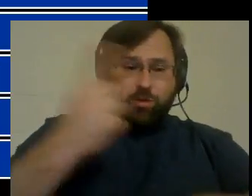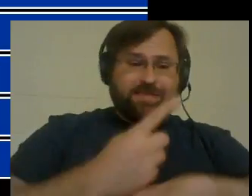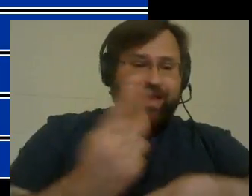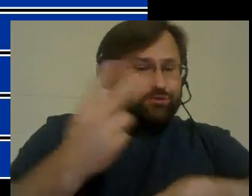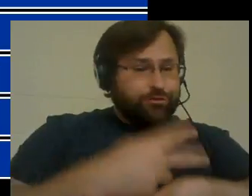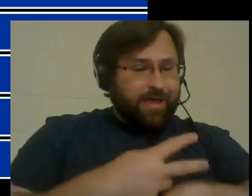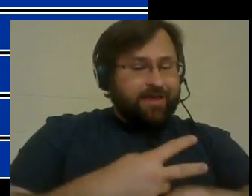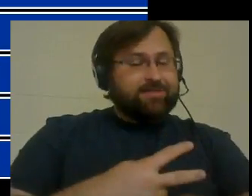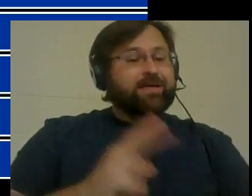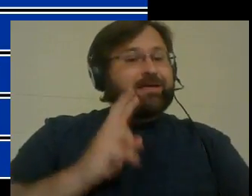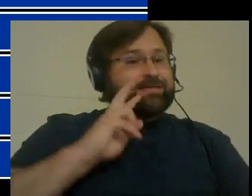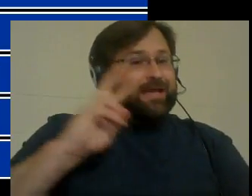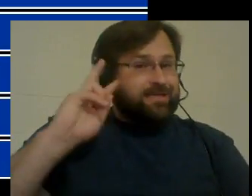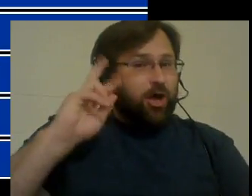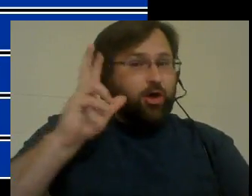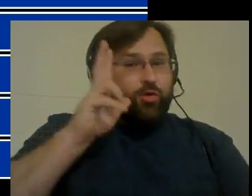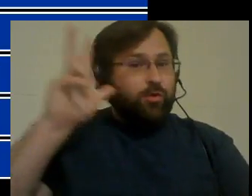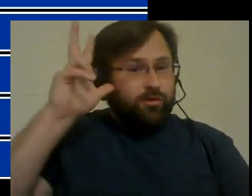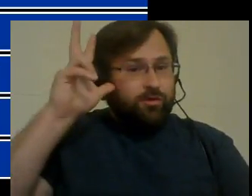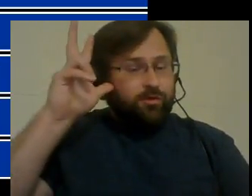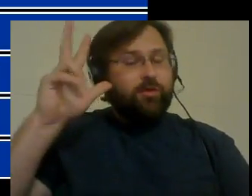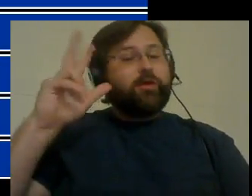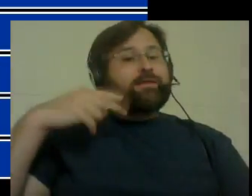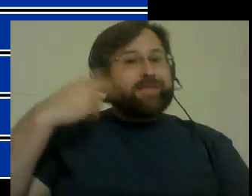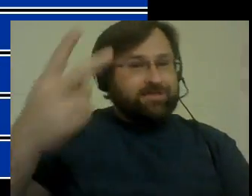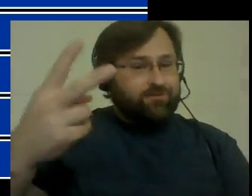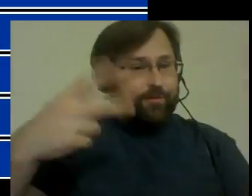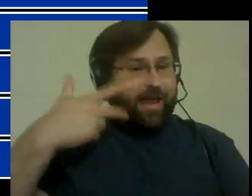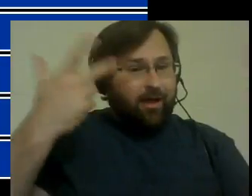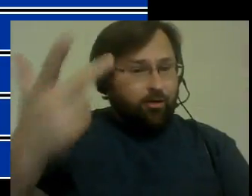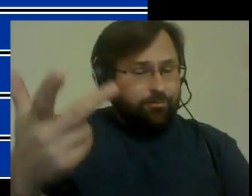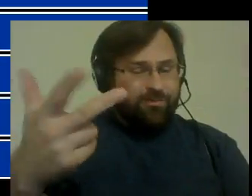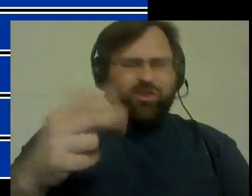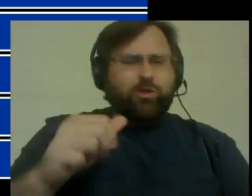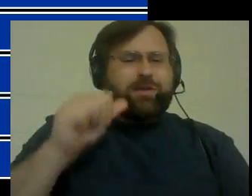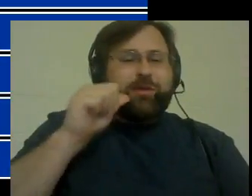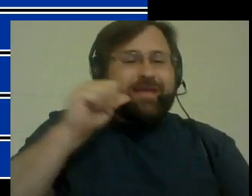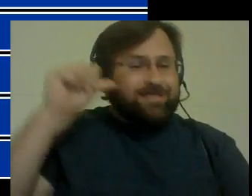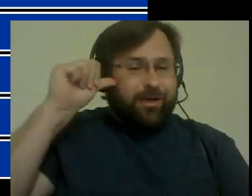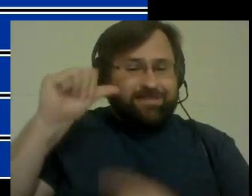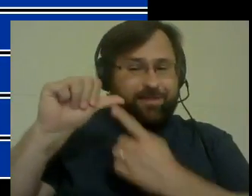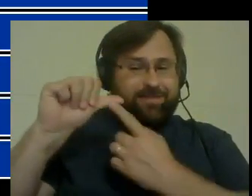one day two days days ago days from now notice by the way yesterday simply is